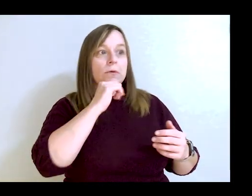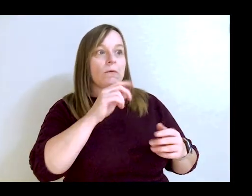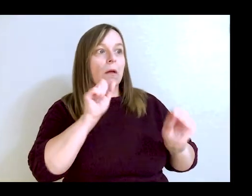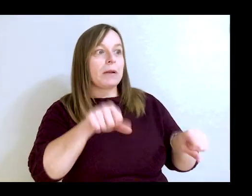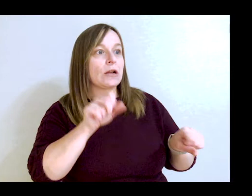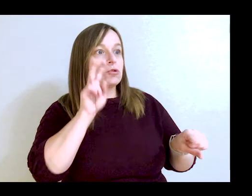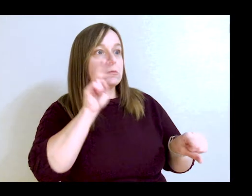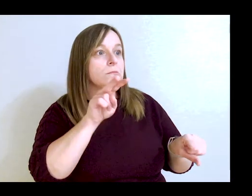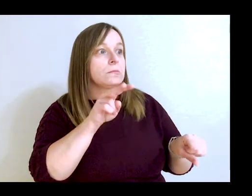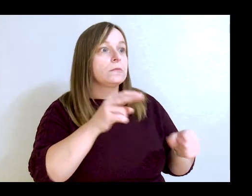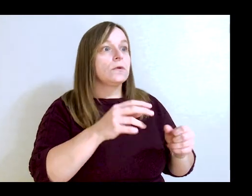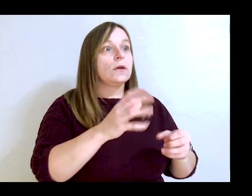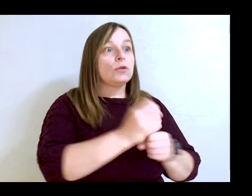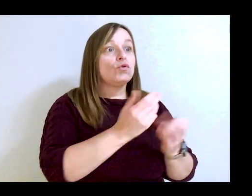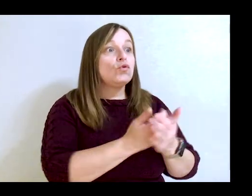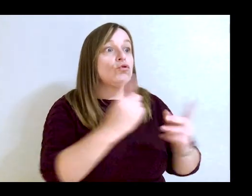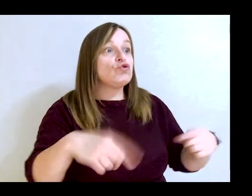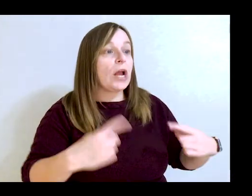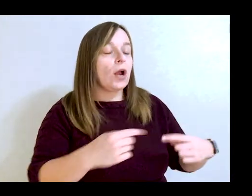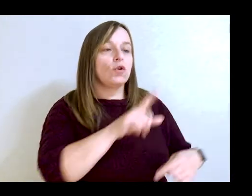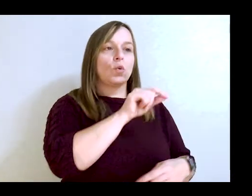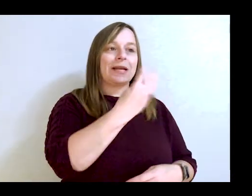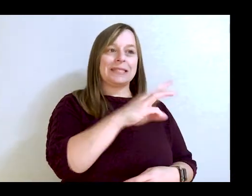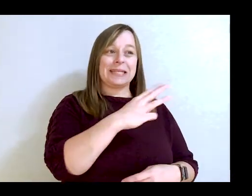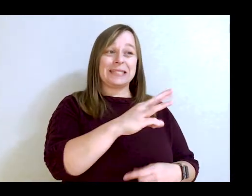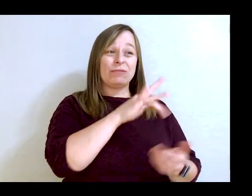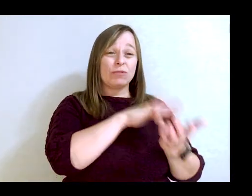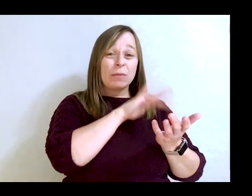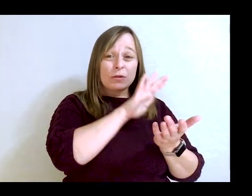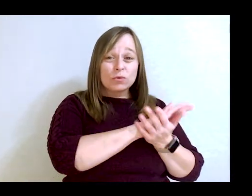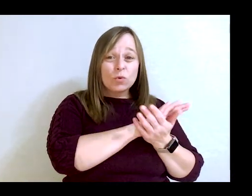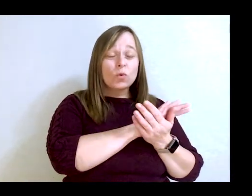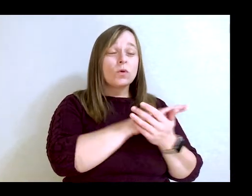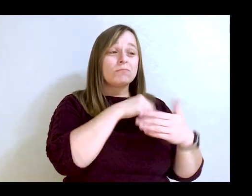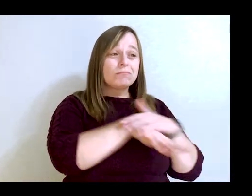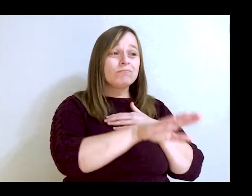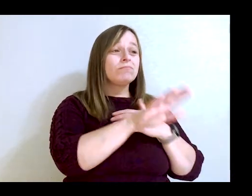be something he would be able to have. 2016 he was just going